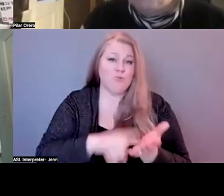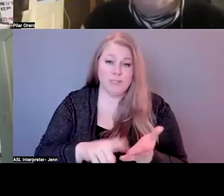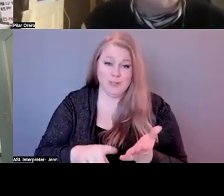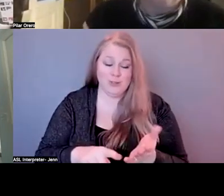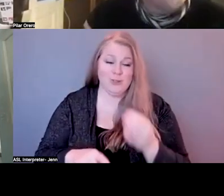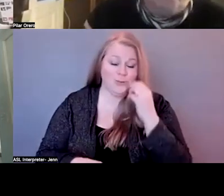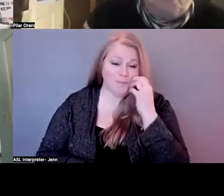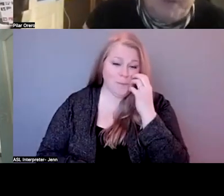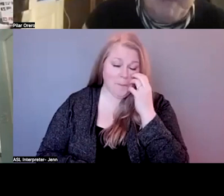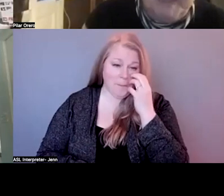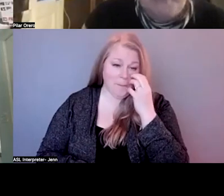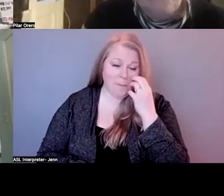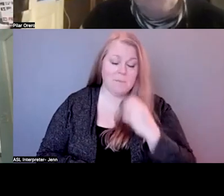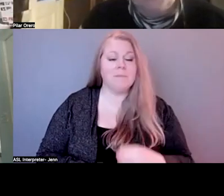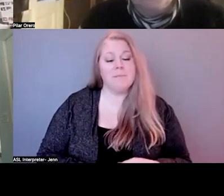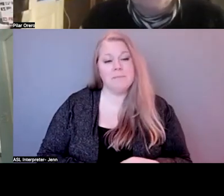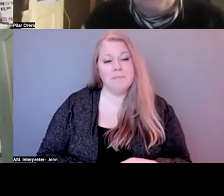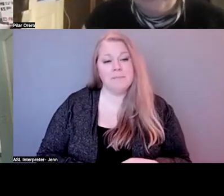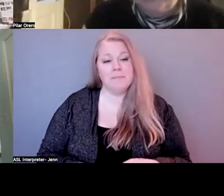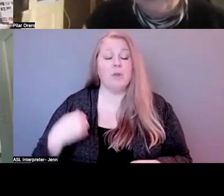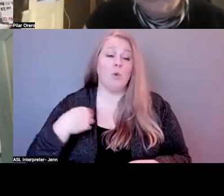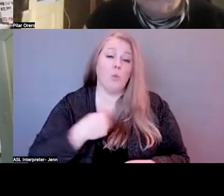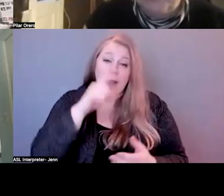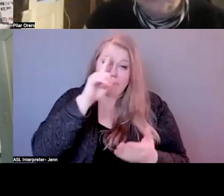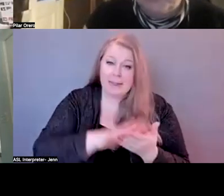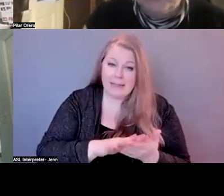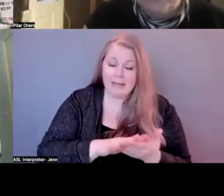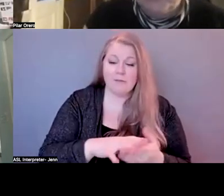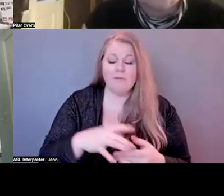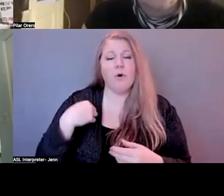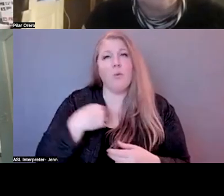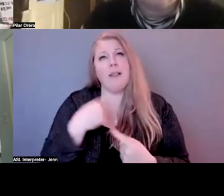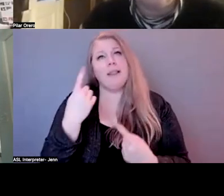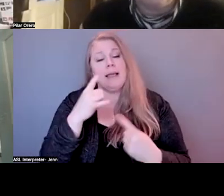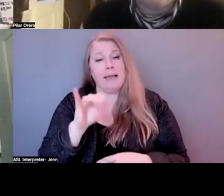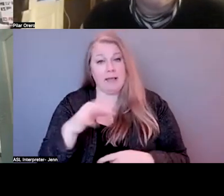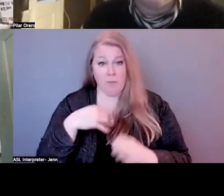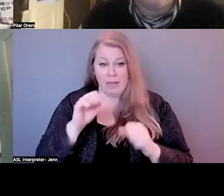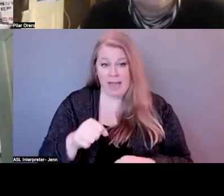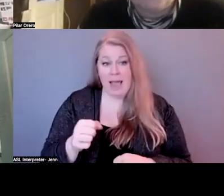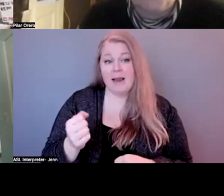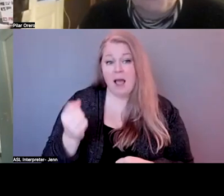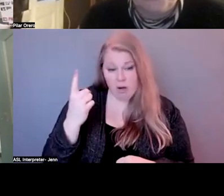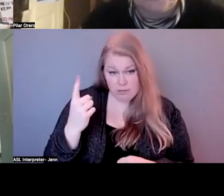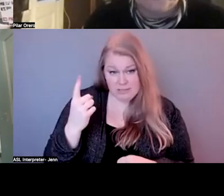Because we believe, or at least we think, that if we could understand, and that is already done. So there is nothing new in it.